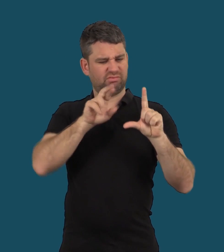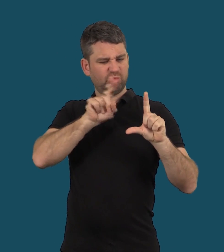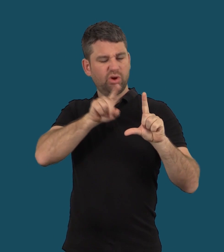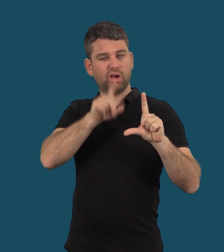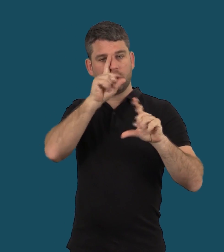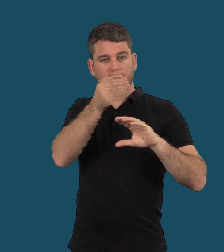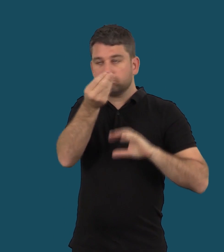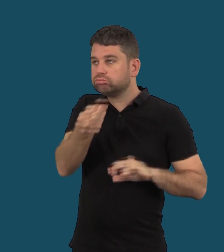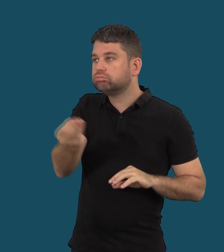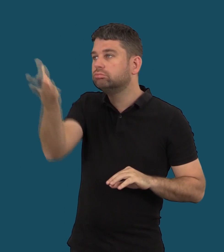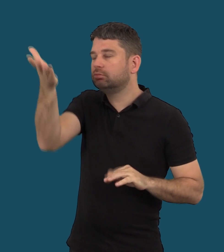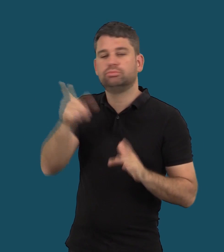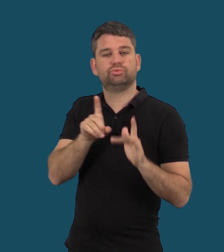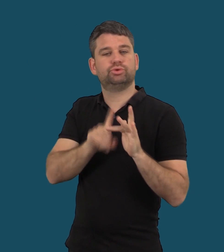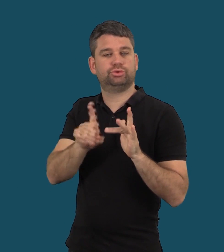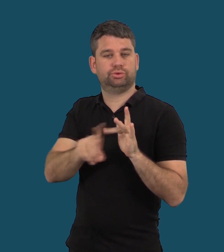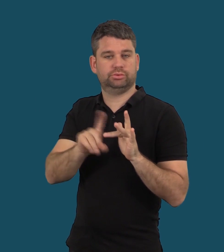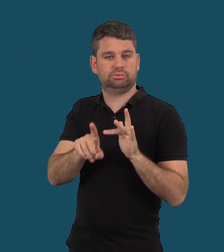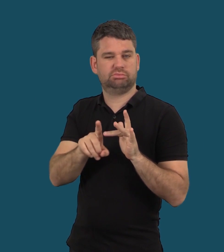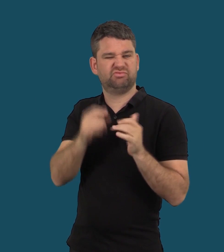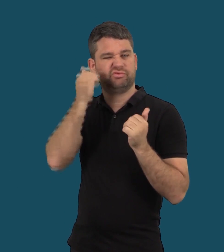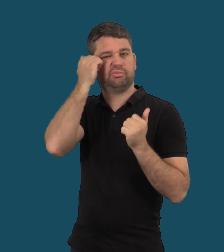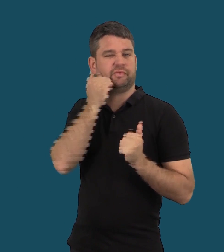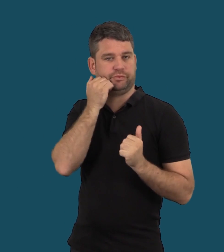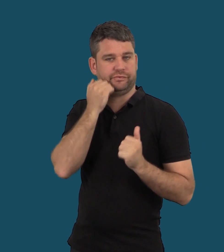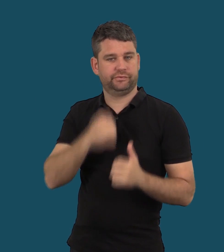for insurance purposes.